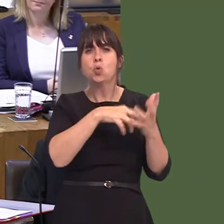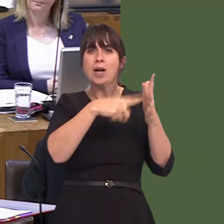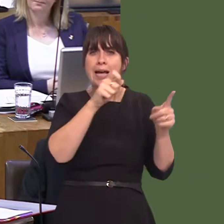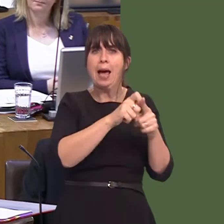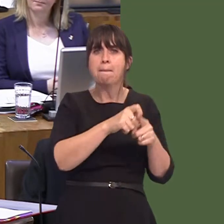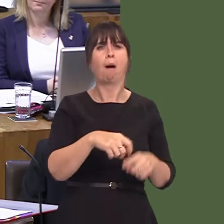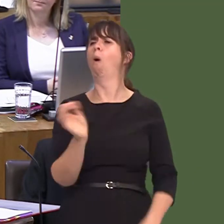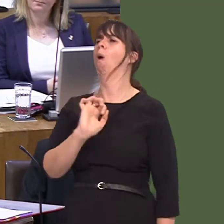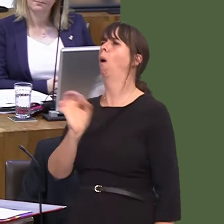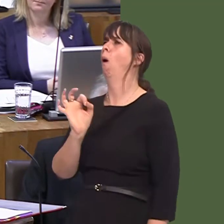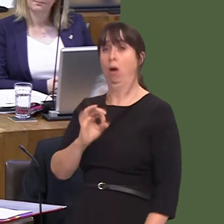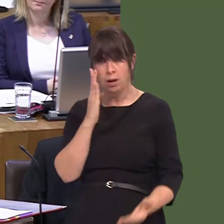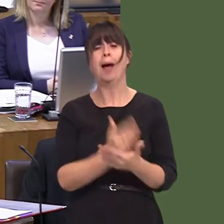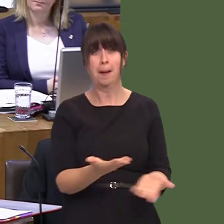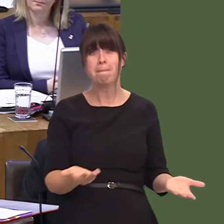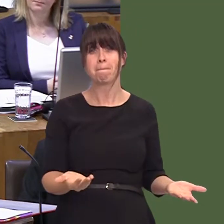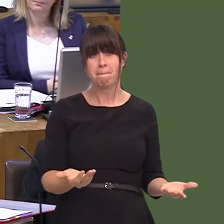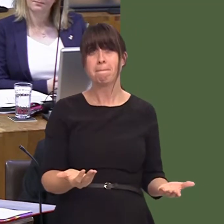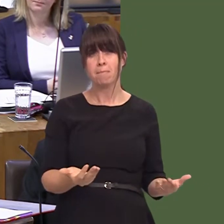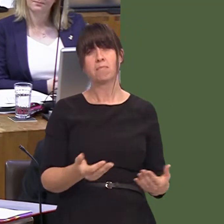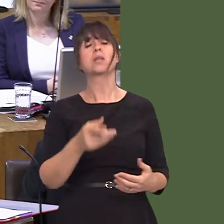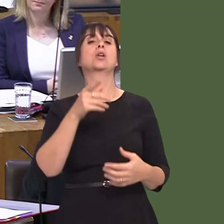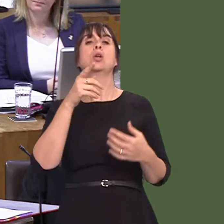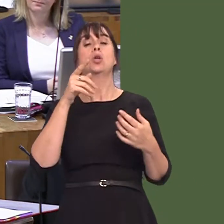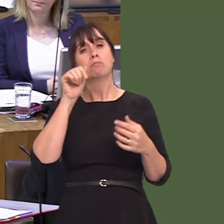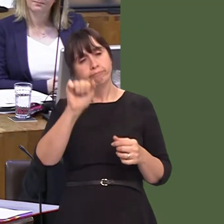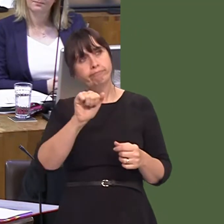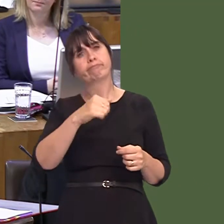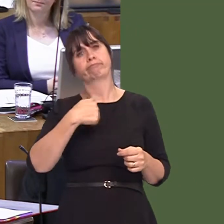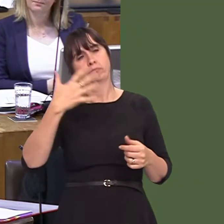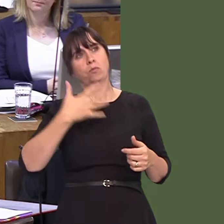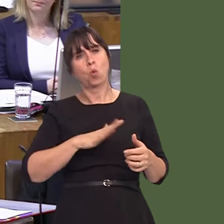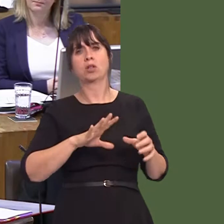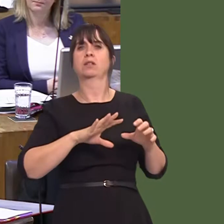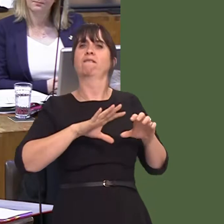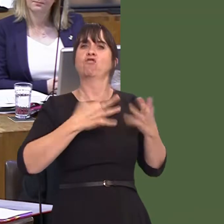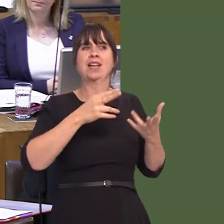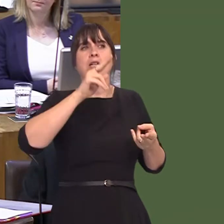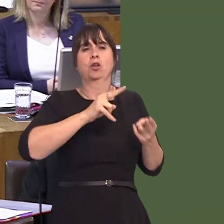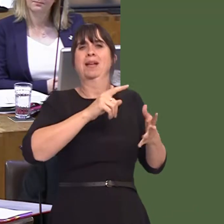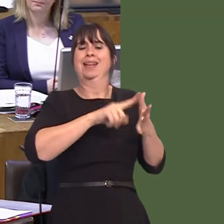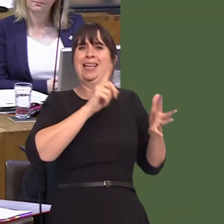Now, the principles he has expounded I agree withówho would not want to see the freest possible trading agreement?